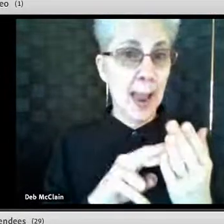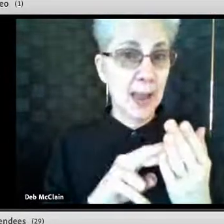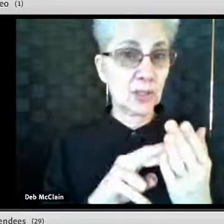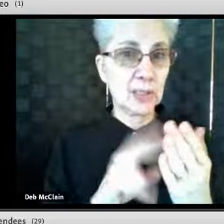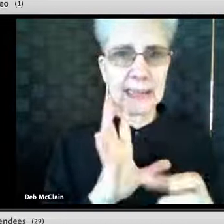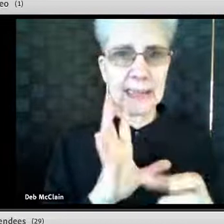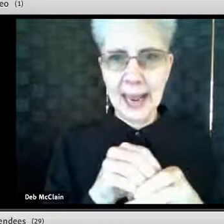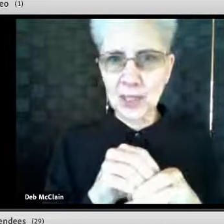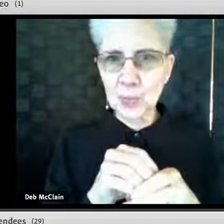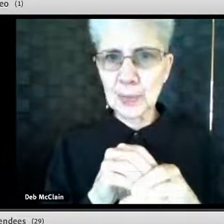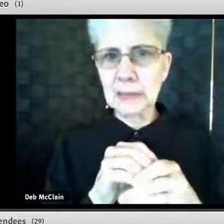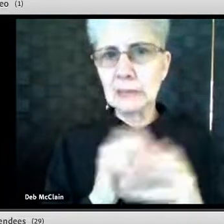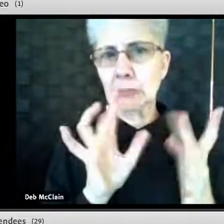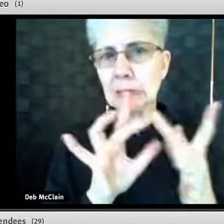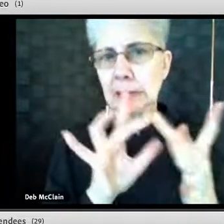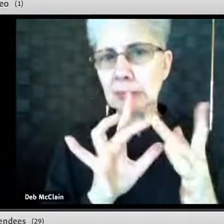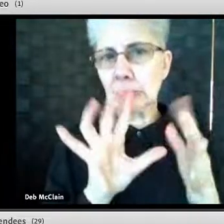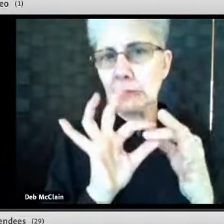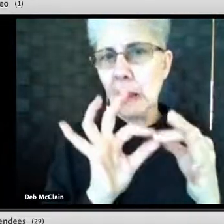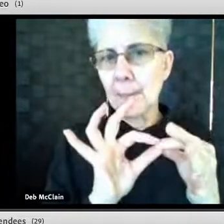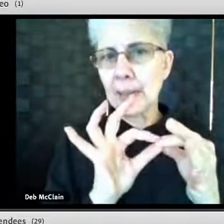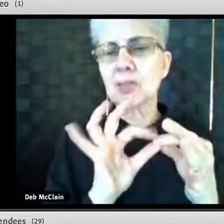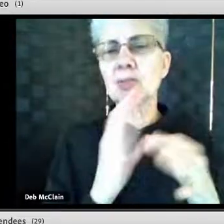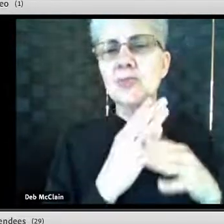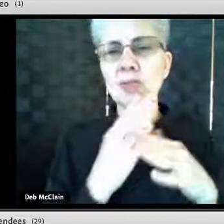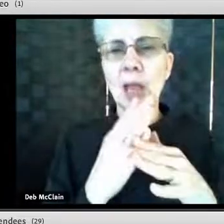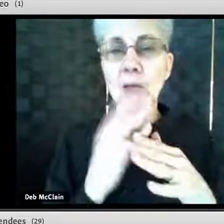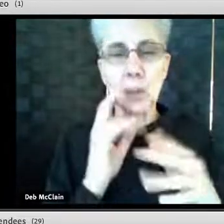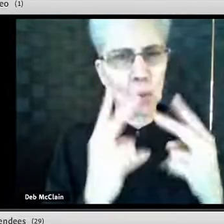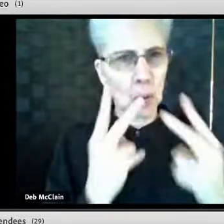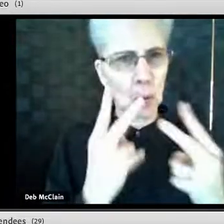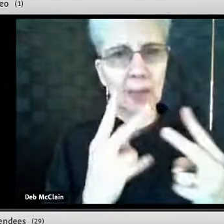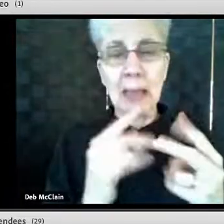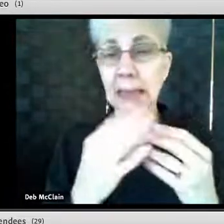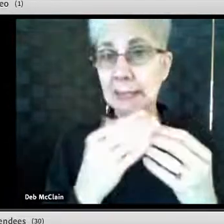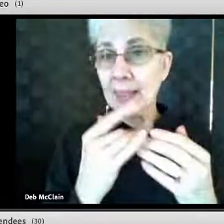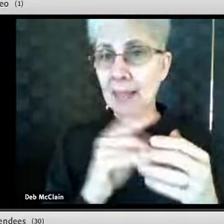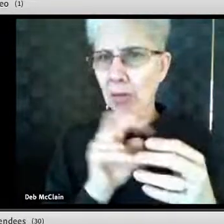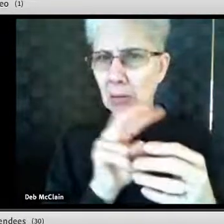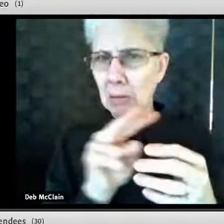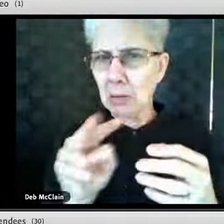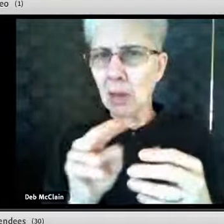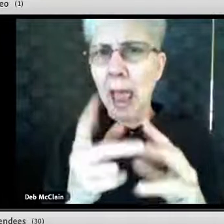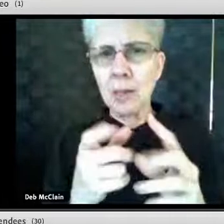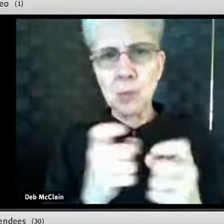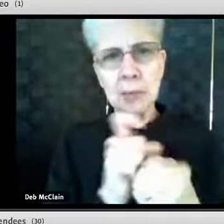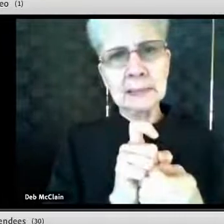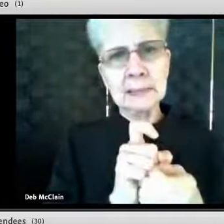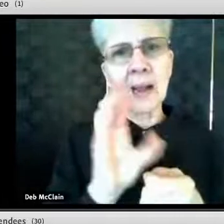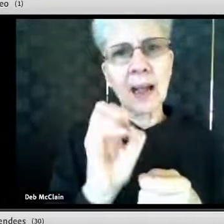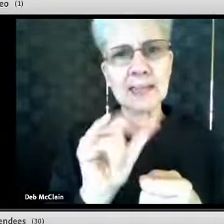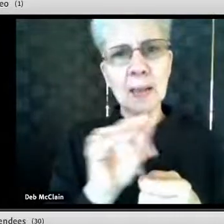engagement, reach, comments and share. So you can just look at this, and this is an easy thing. You can customize these columns to add